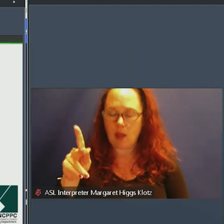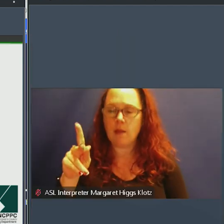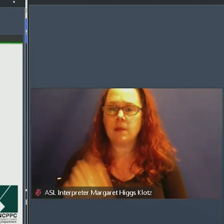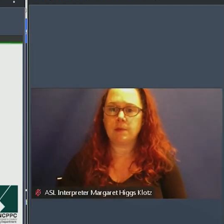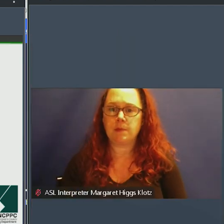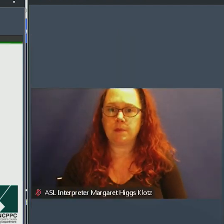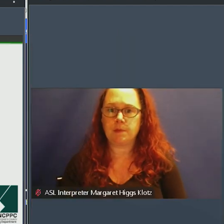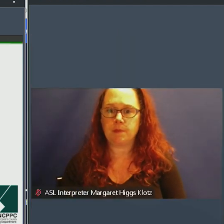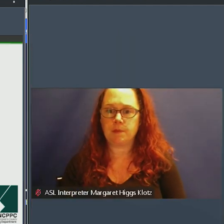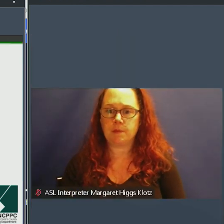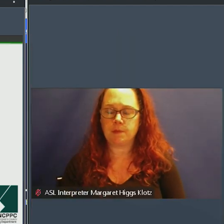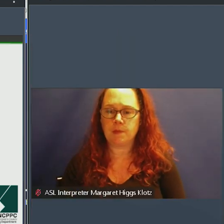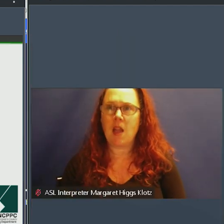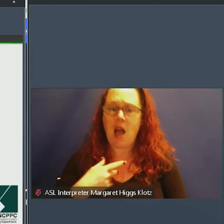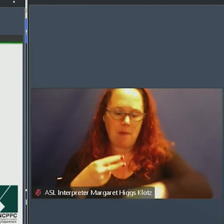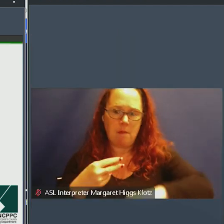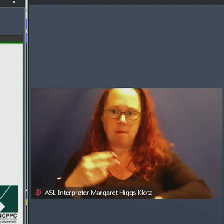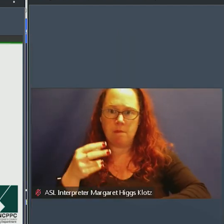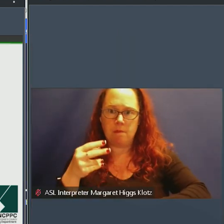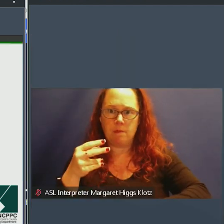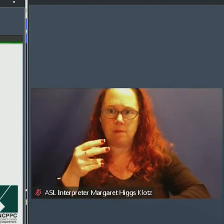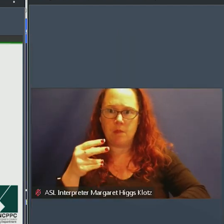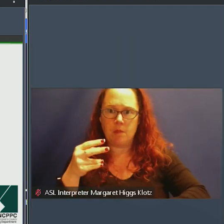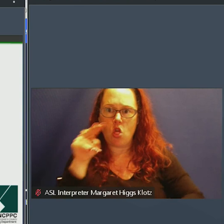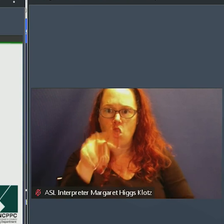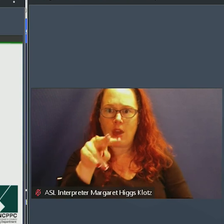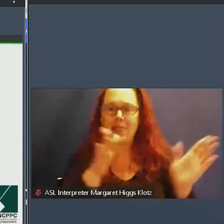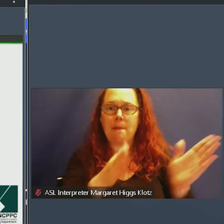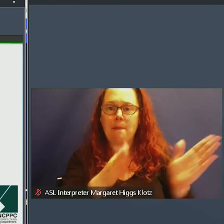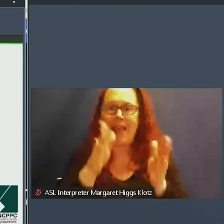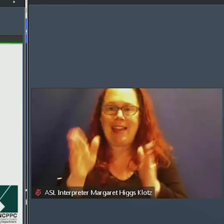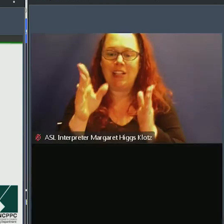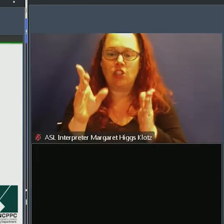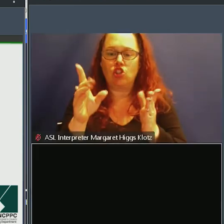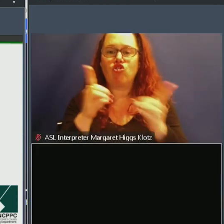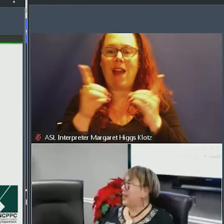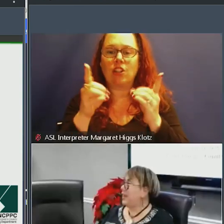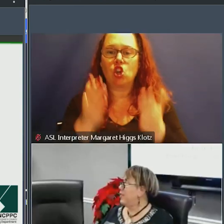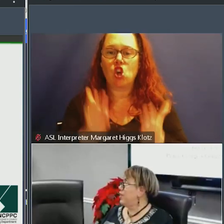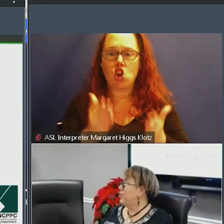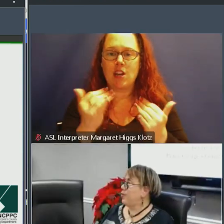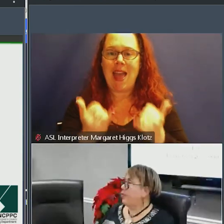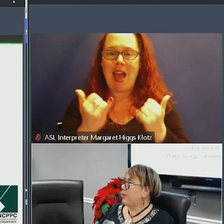I am looking at our planning director now to, to find out a date in January where we have to,